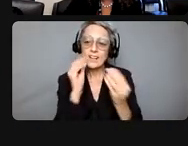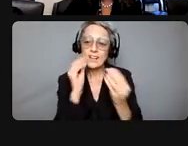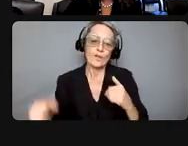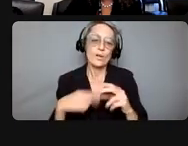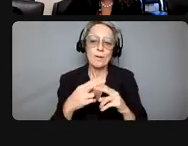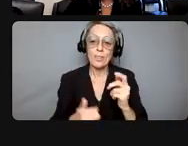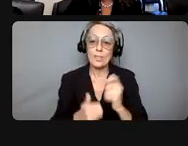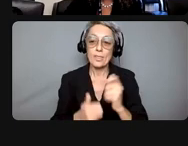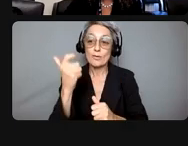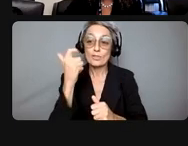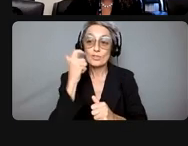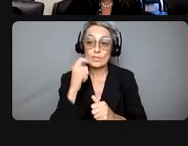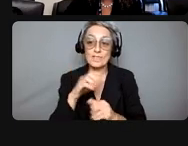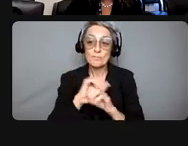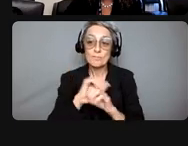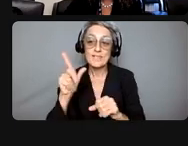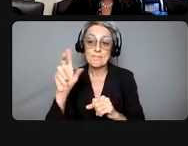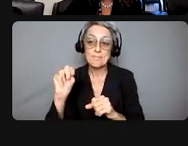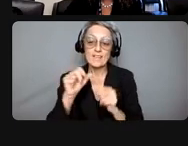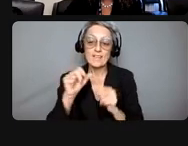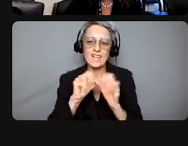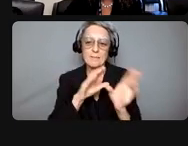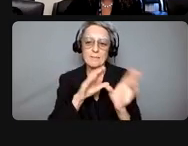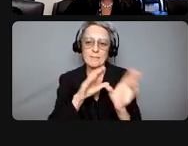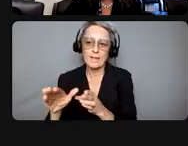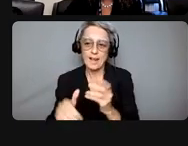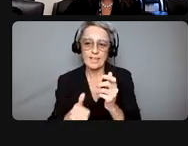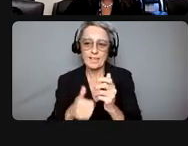So a couple sighs before we dove into the conversation with Lisa,